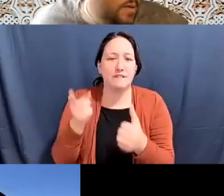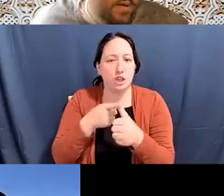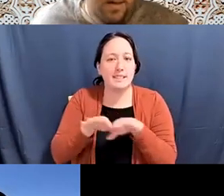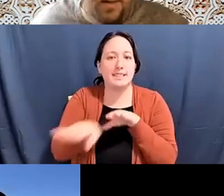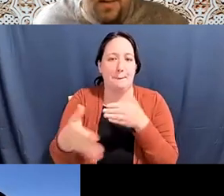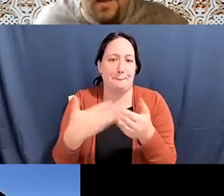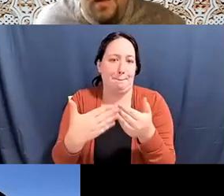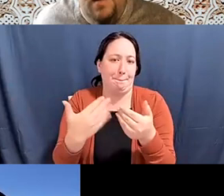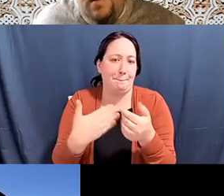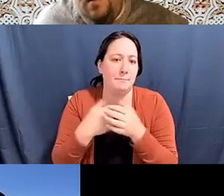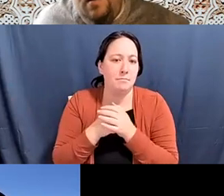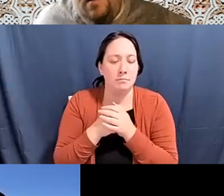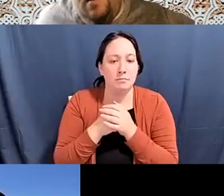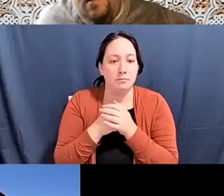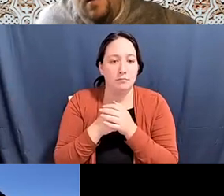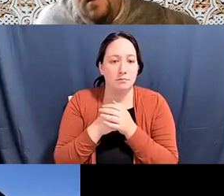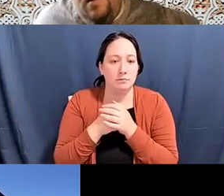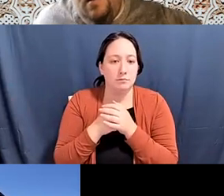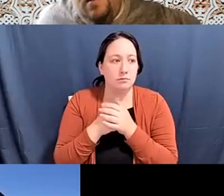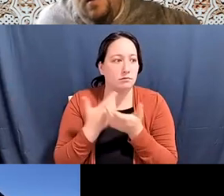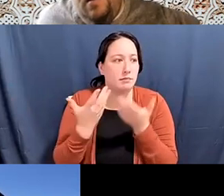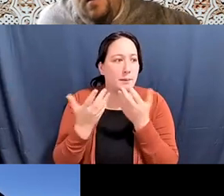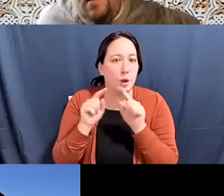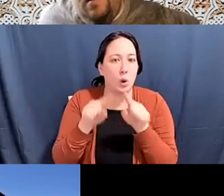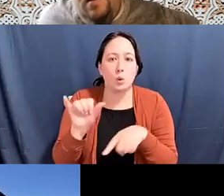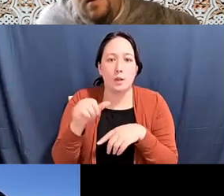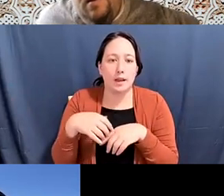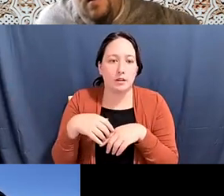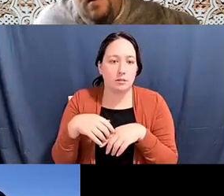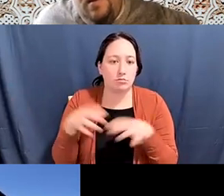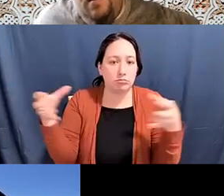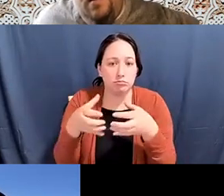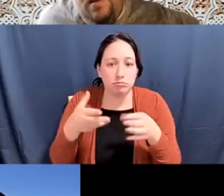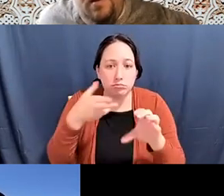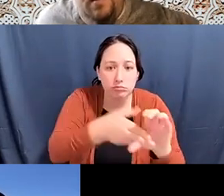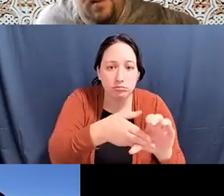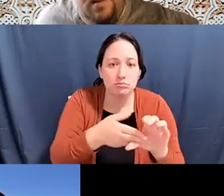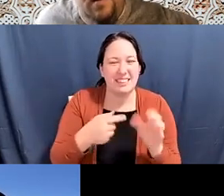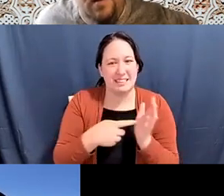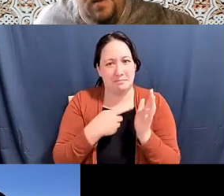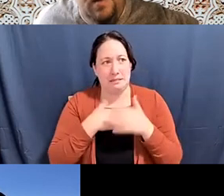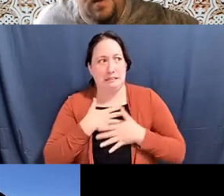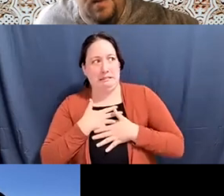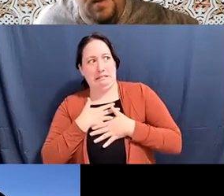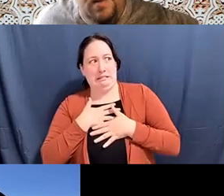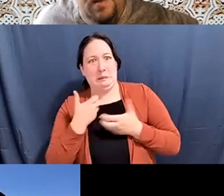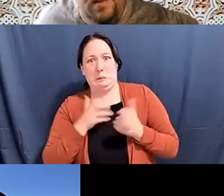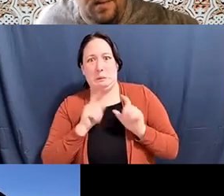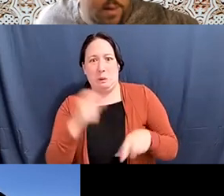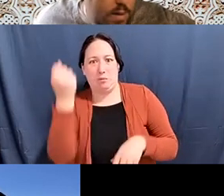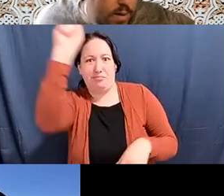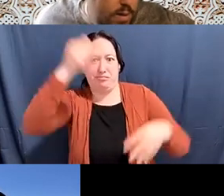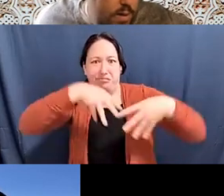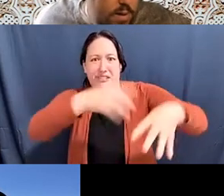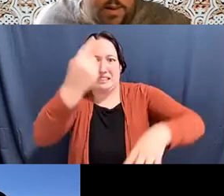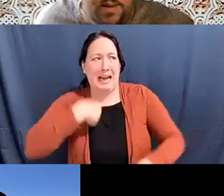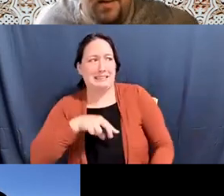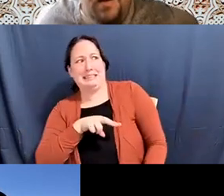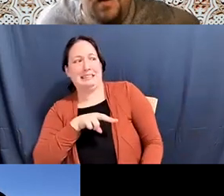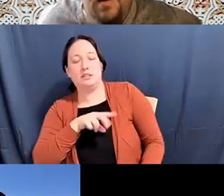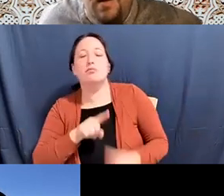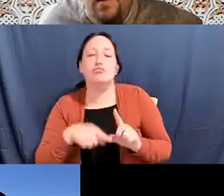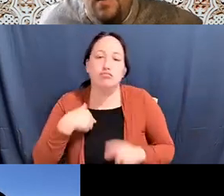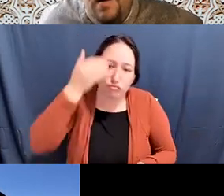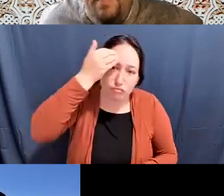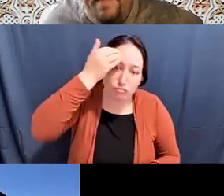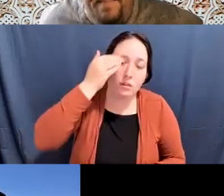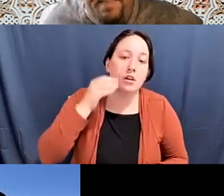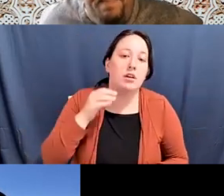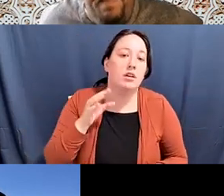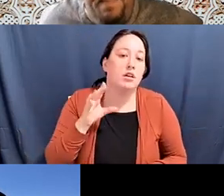Alex Tom he/him: It's like going to a potential action, sometimes you know that's intimidating and... and I know either one, like you can talk to us.